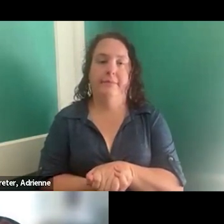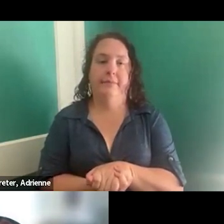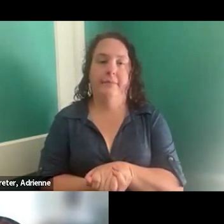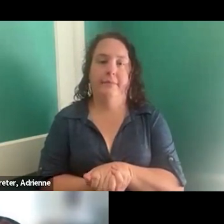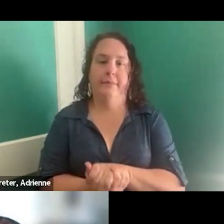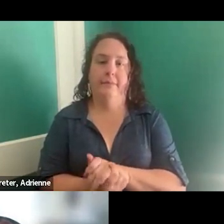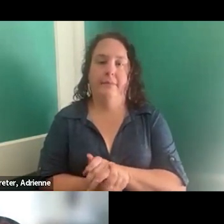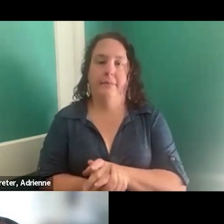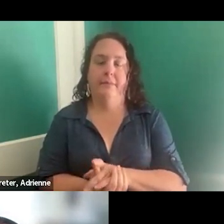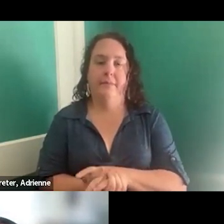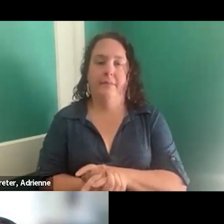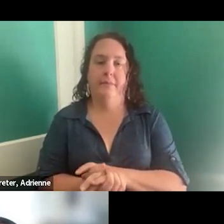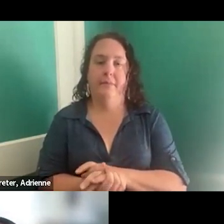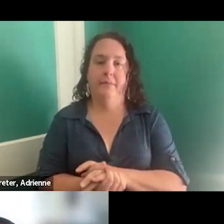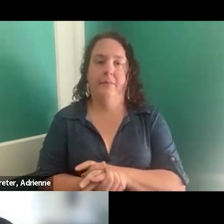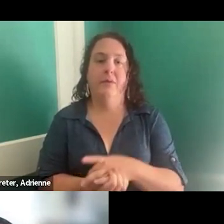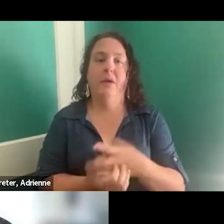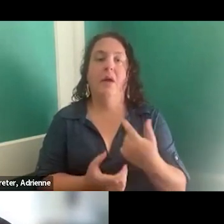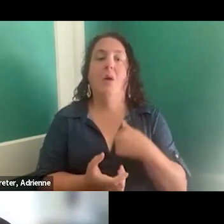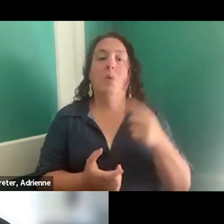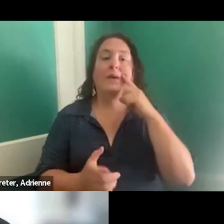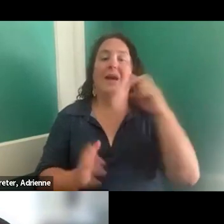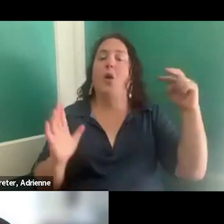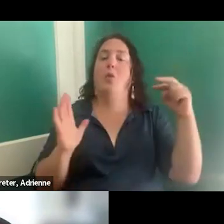We're going to look on the definitions. Yeah.